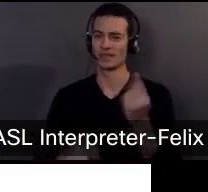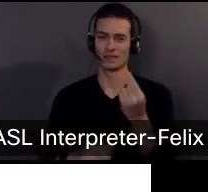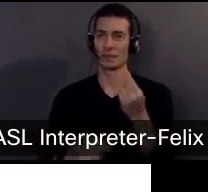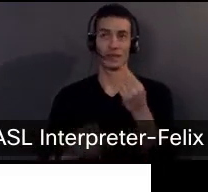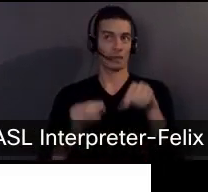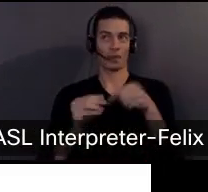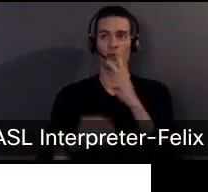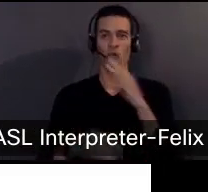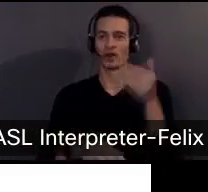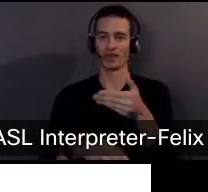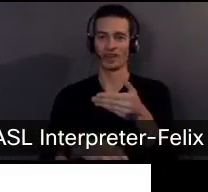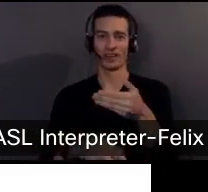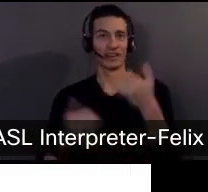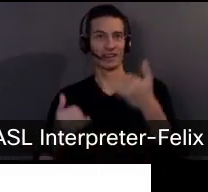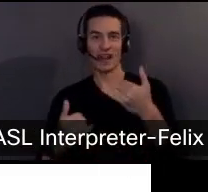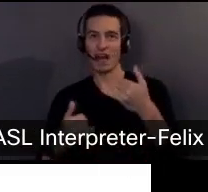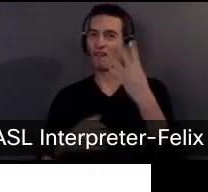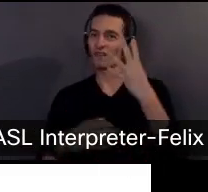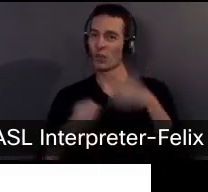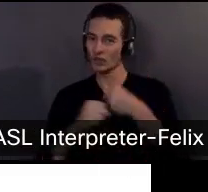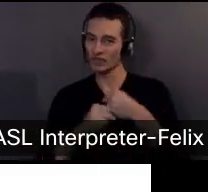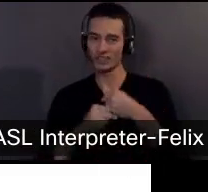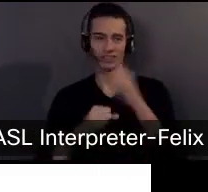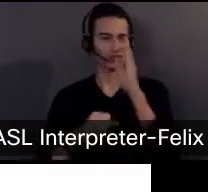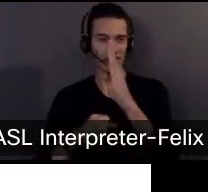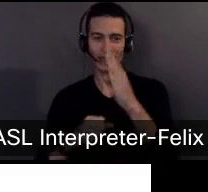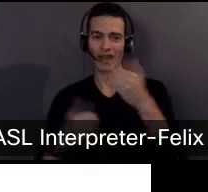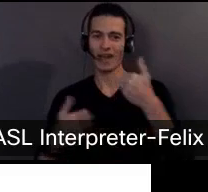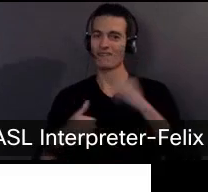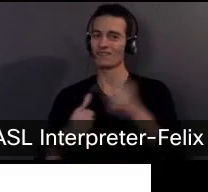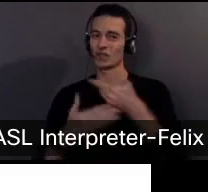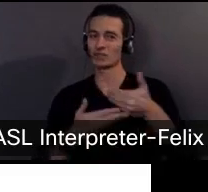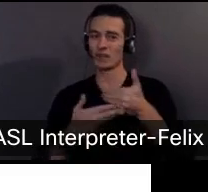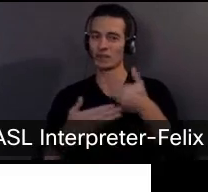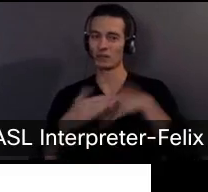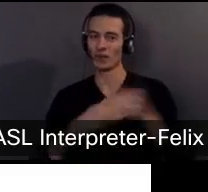Real quick a couple of really exciting things to announce. We announced the successful 1st, year of our.